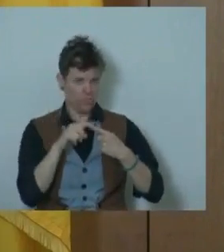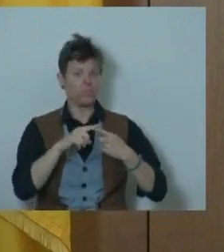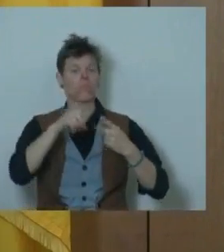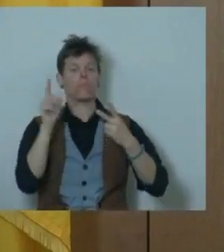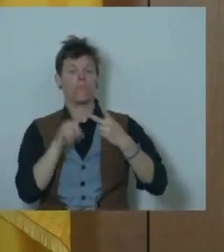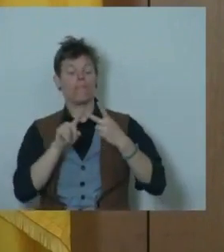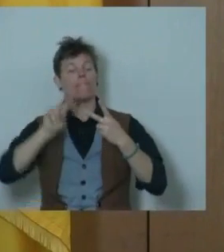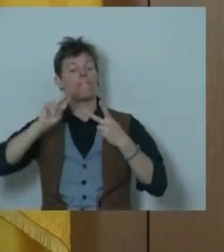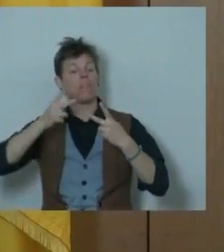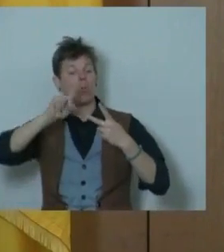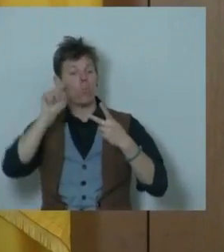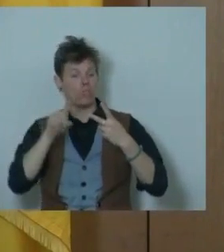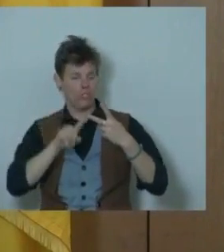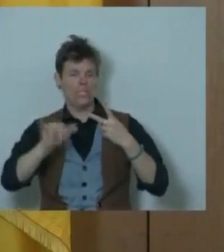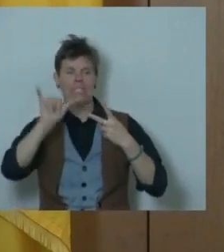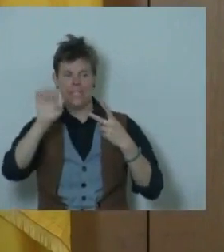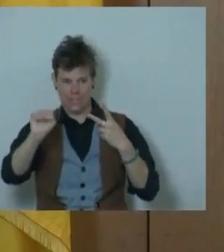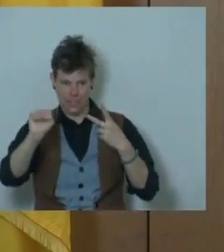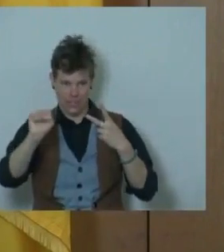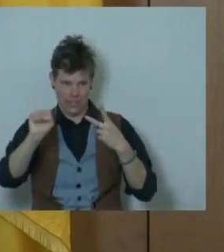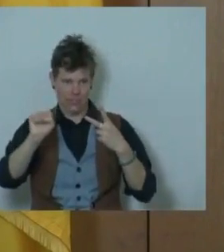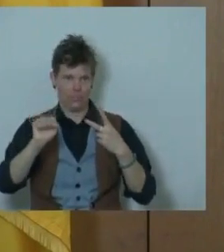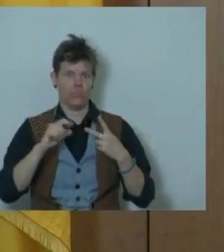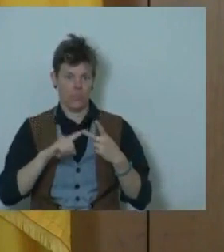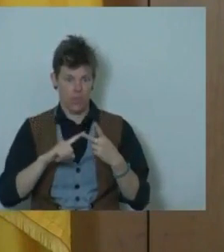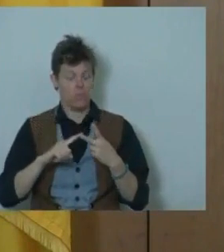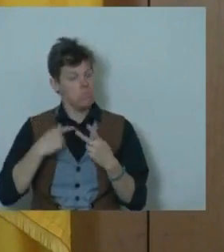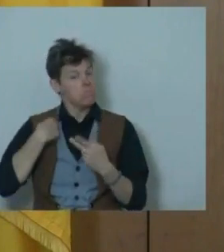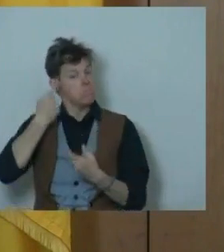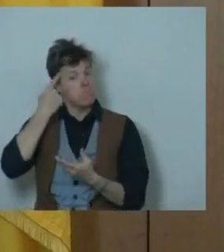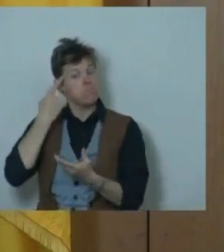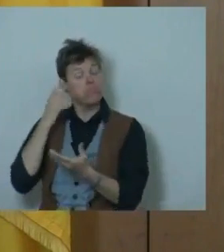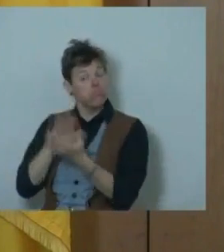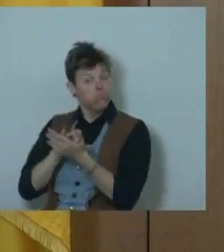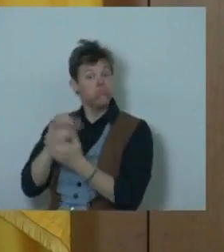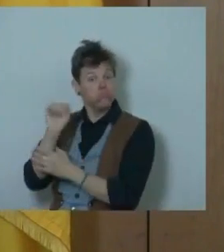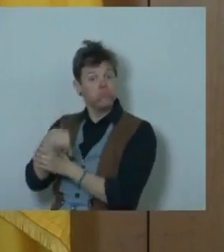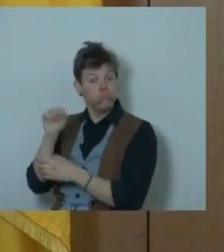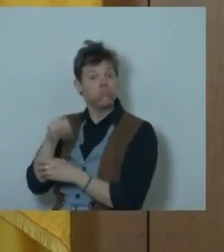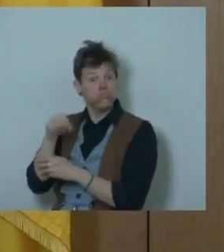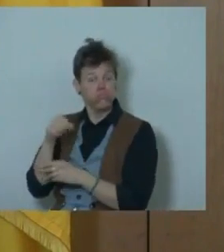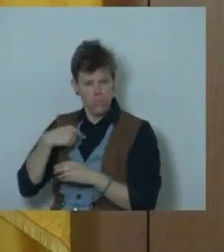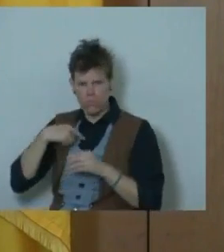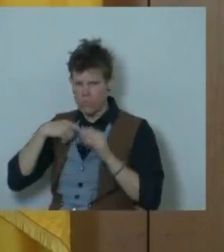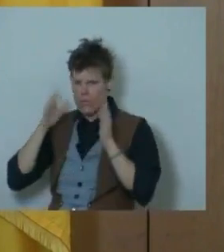RIGHT NOW WE ARE IN THE MIDST OF TESTING EXCENTURE.